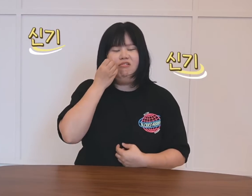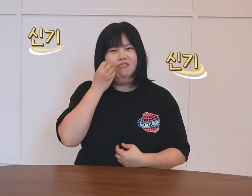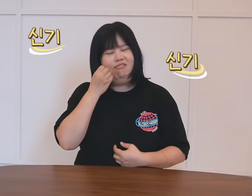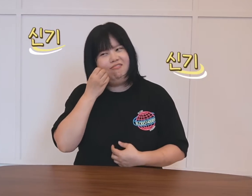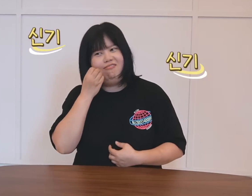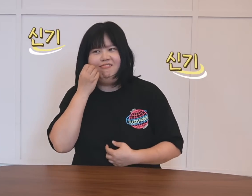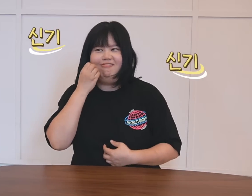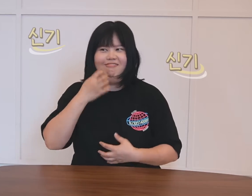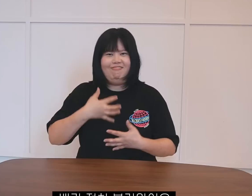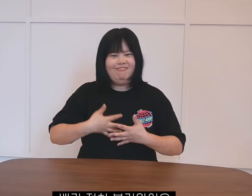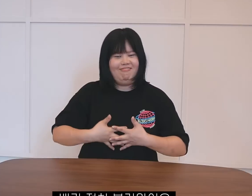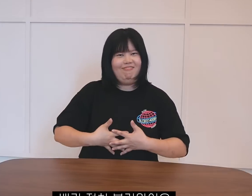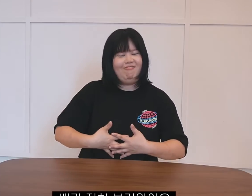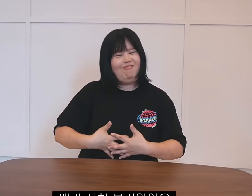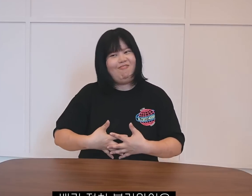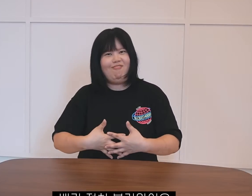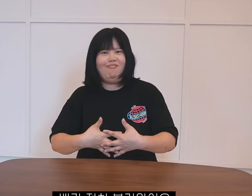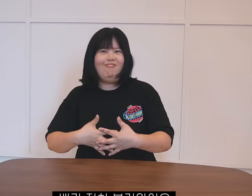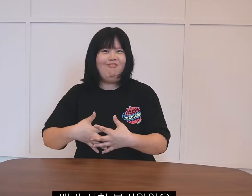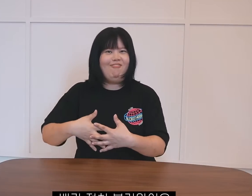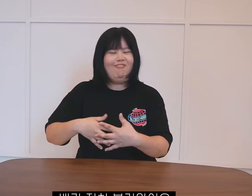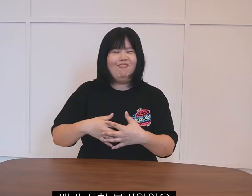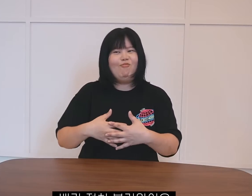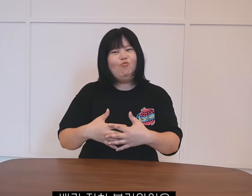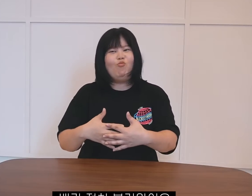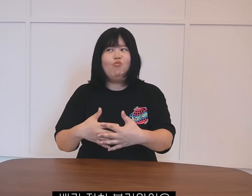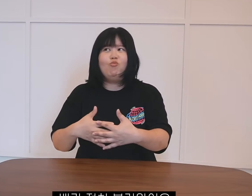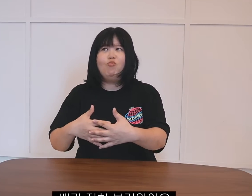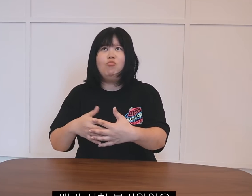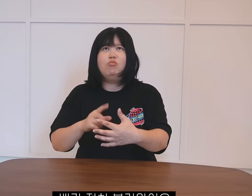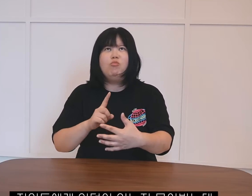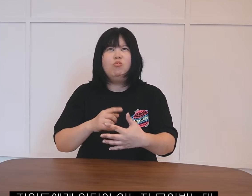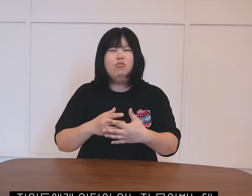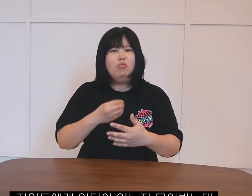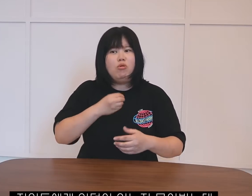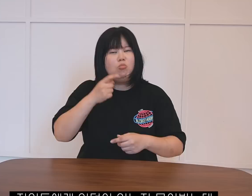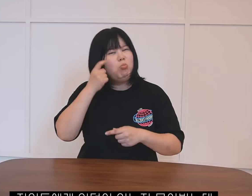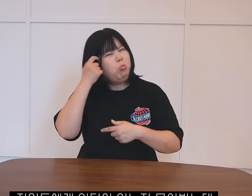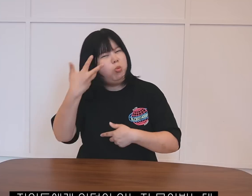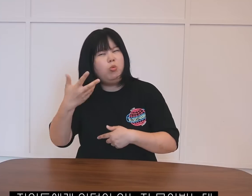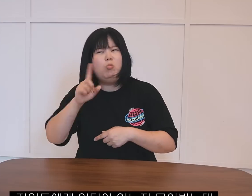Her pregnant belly has grown.